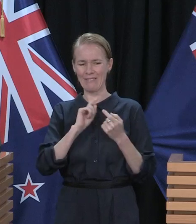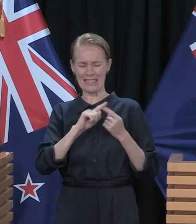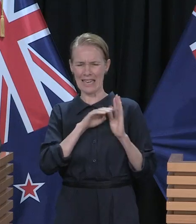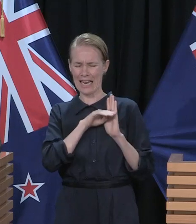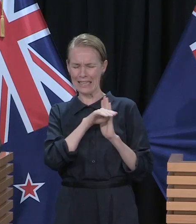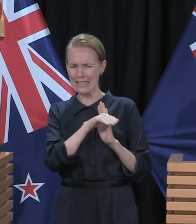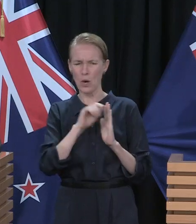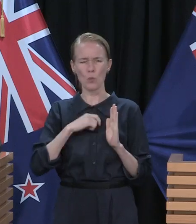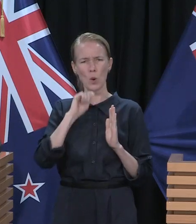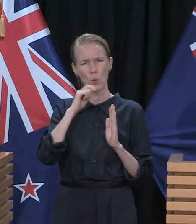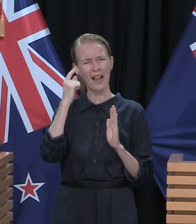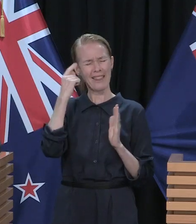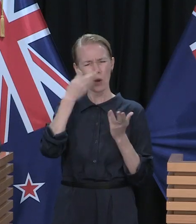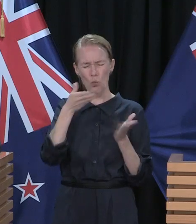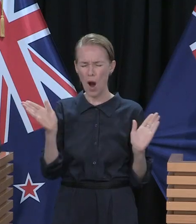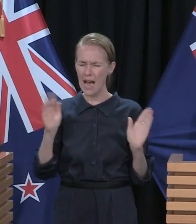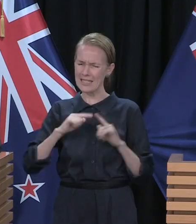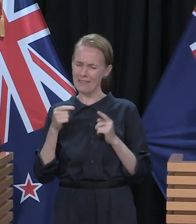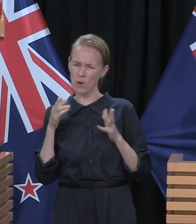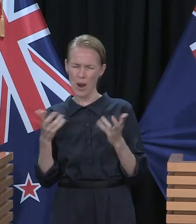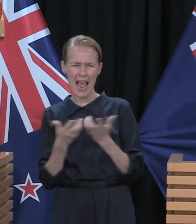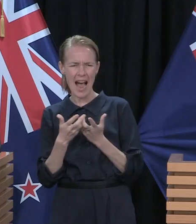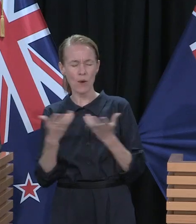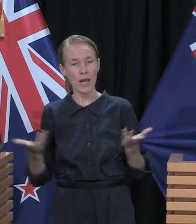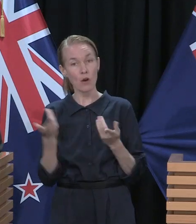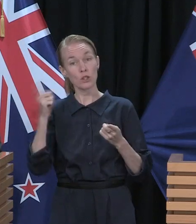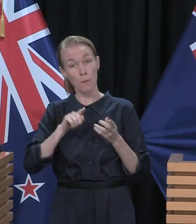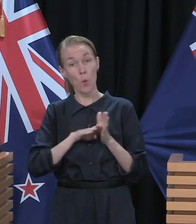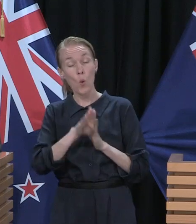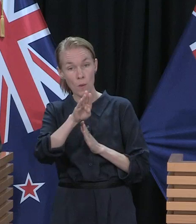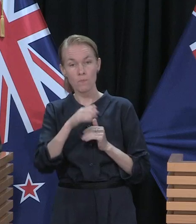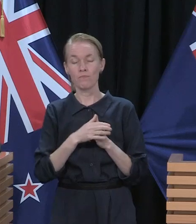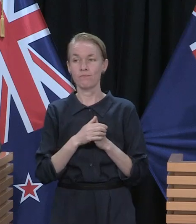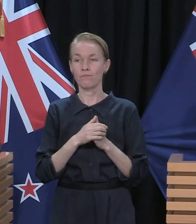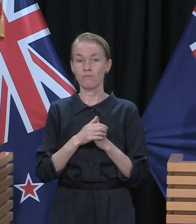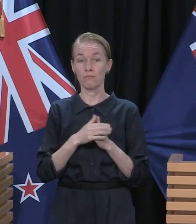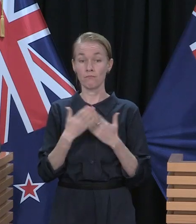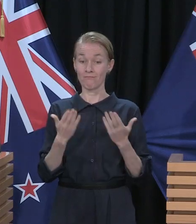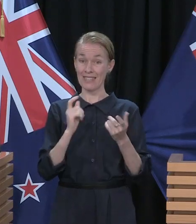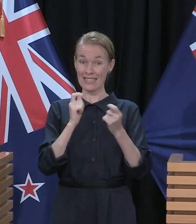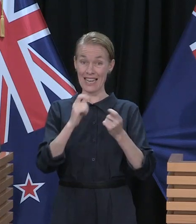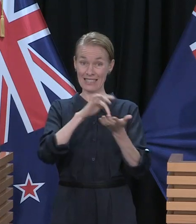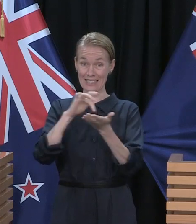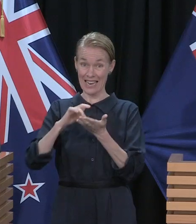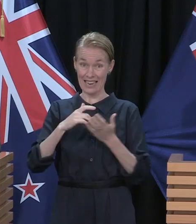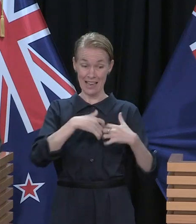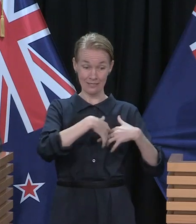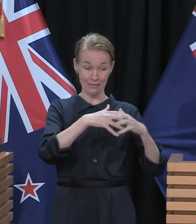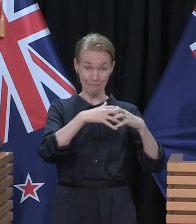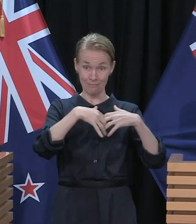up. Of course, if they don't get up, we will look at other opportunities to make sure that that happens. I think